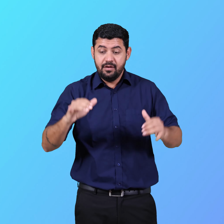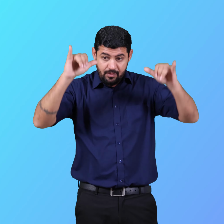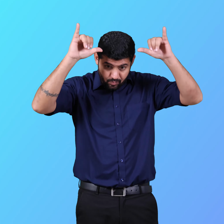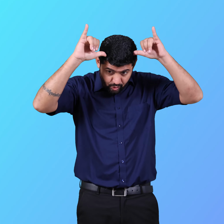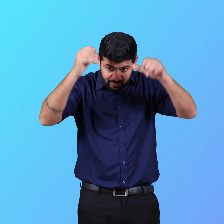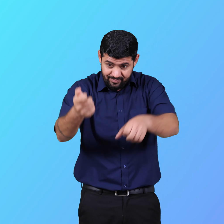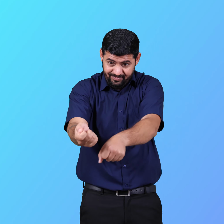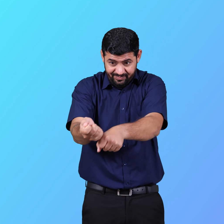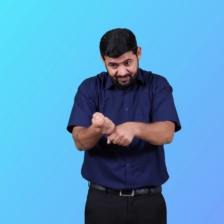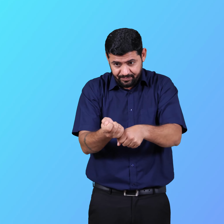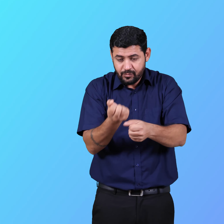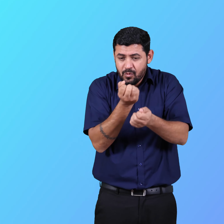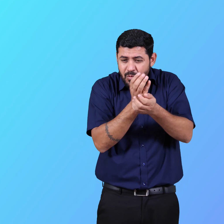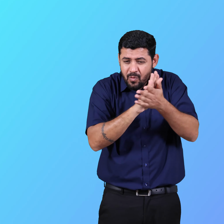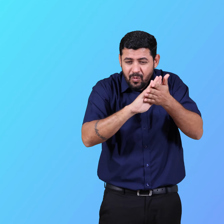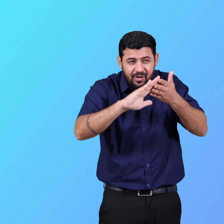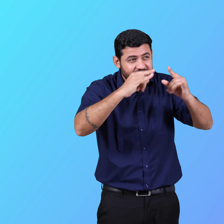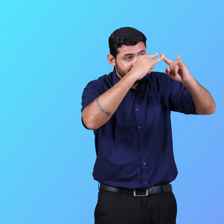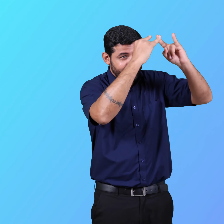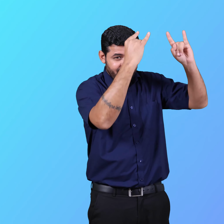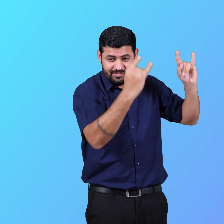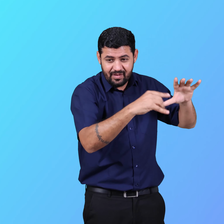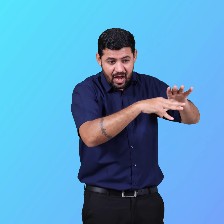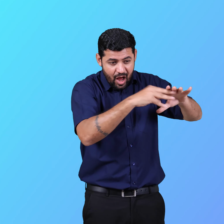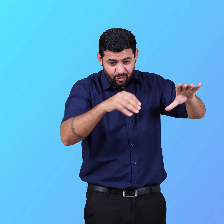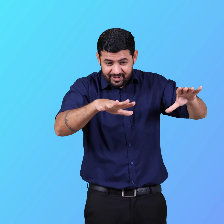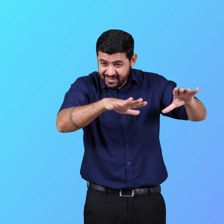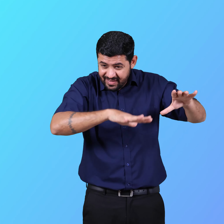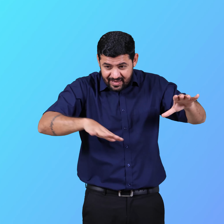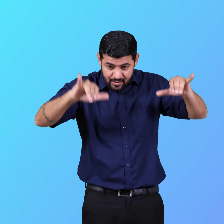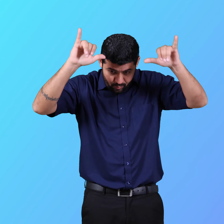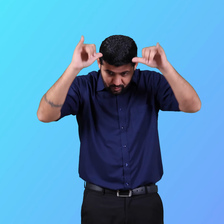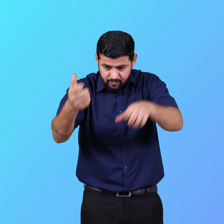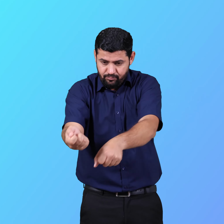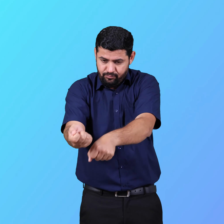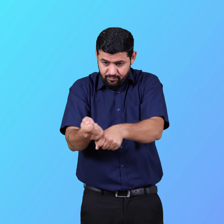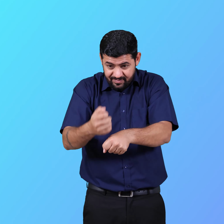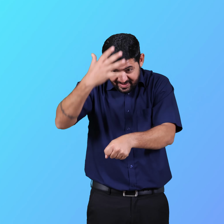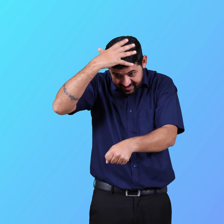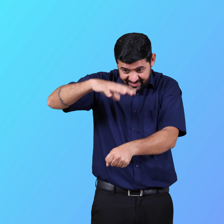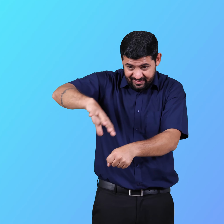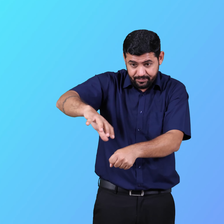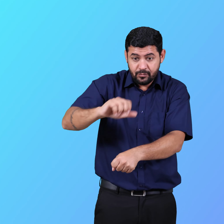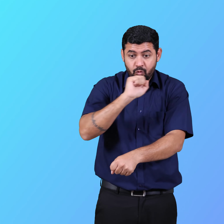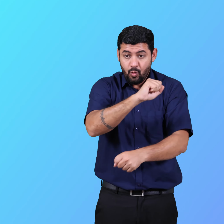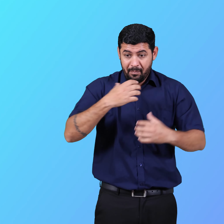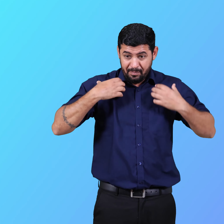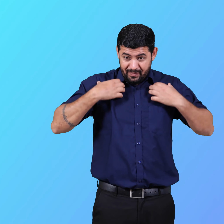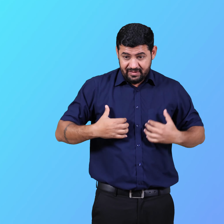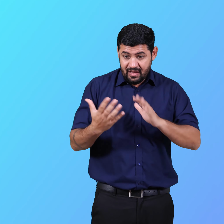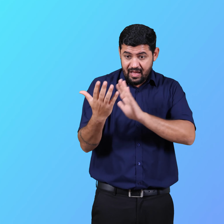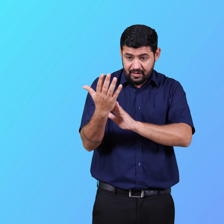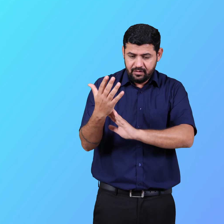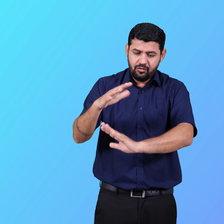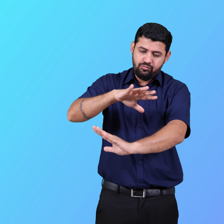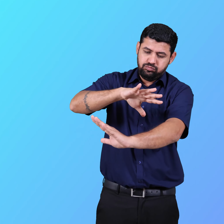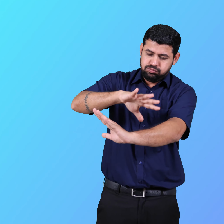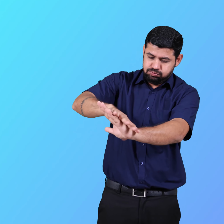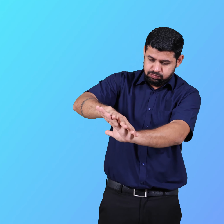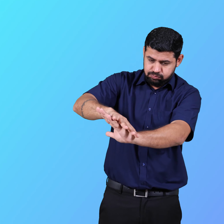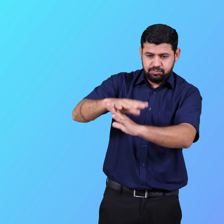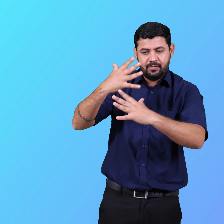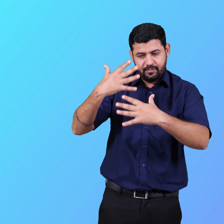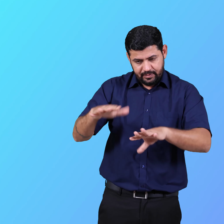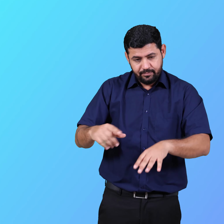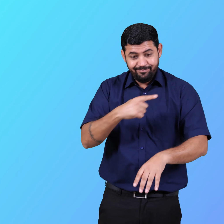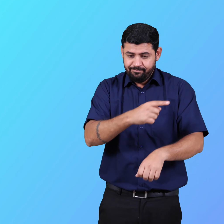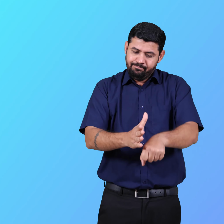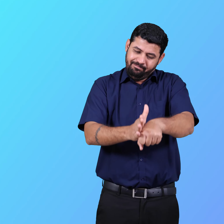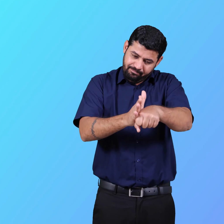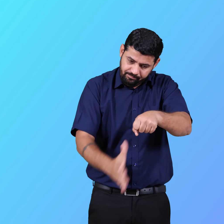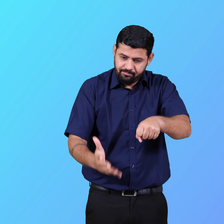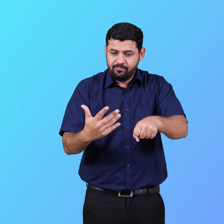The anointed priest must bring the bull to the entrance of the Meeting Tent in front of the LORD. He must put his hand on the bull’s head and kill the bull in front of the LORD.